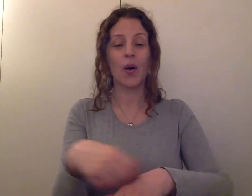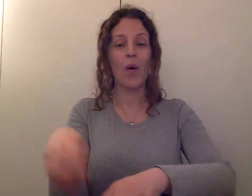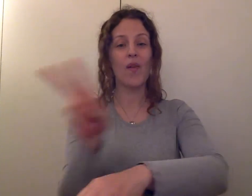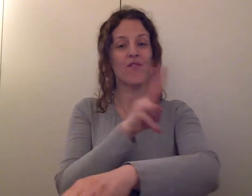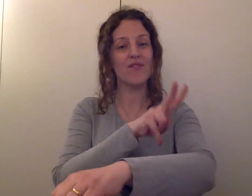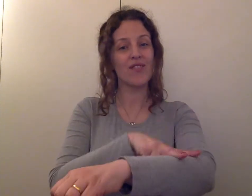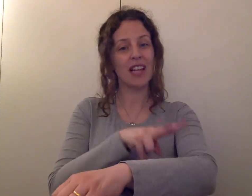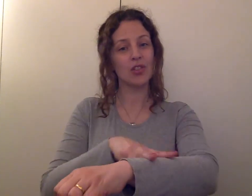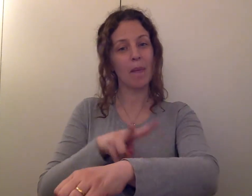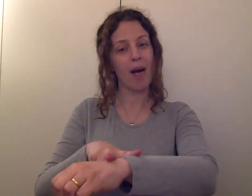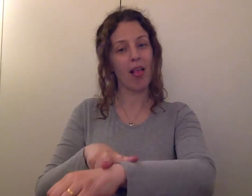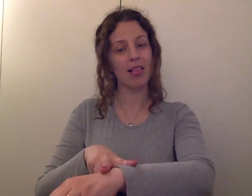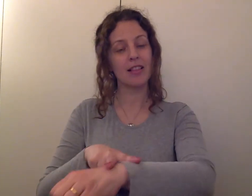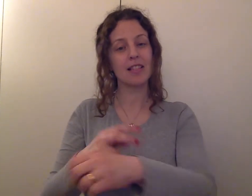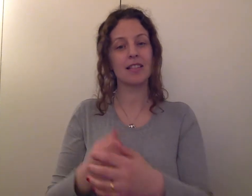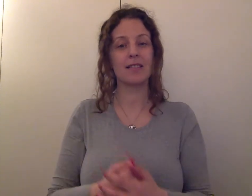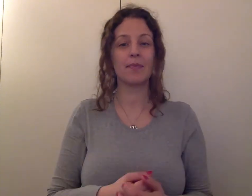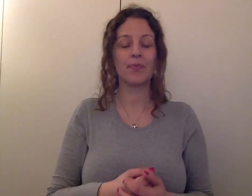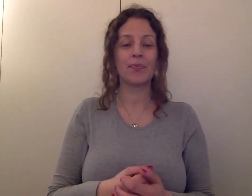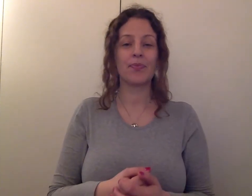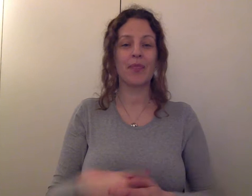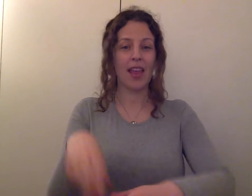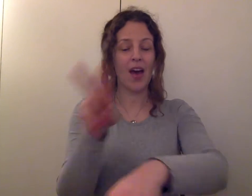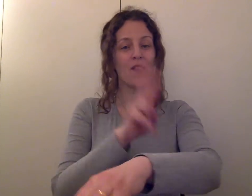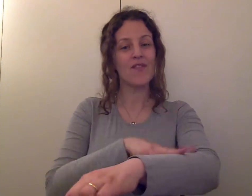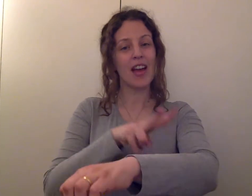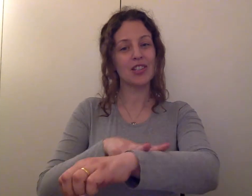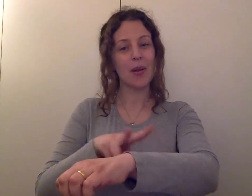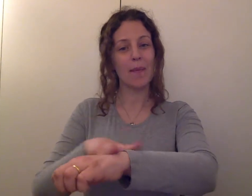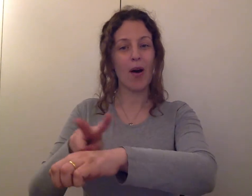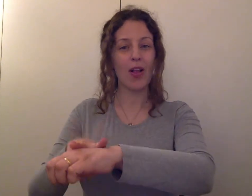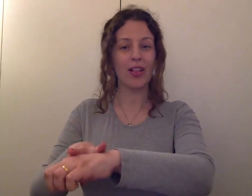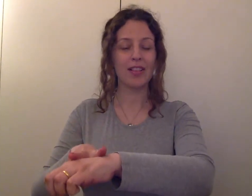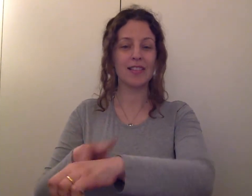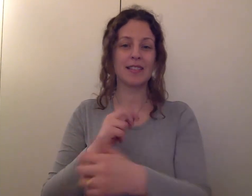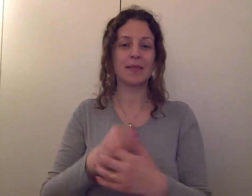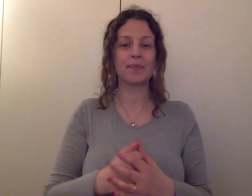VEGETABLES